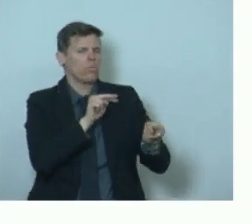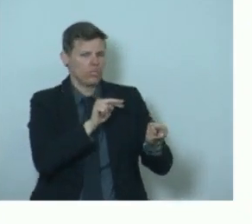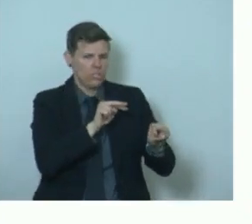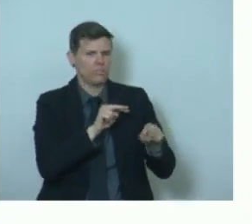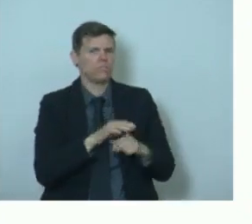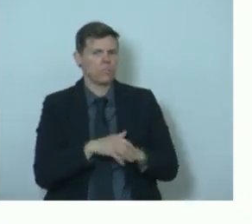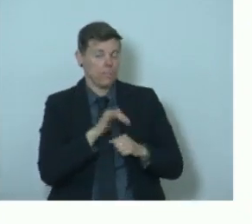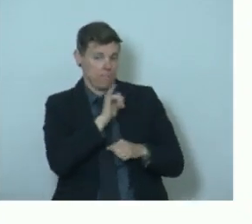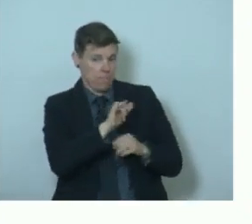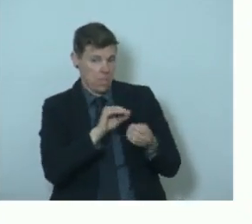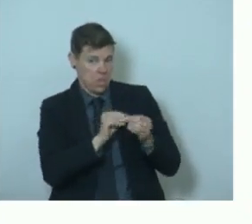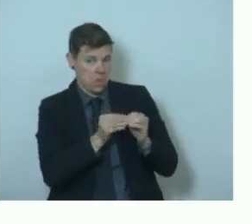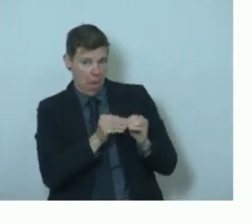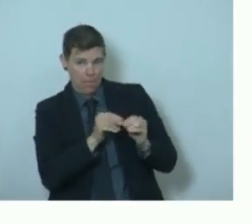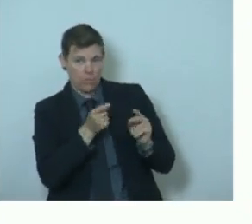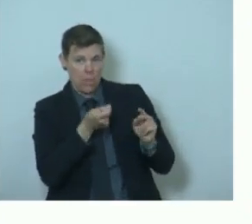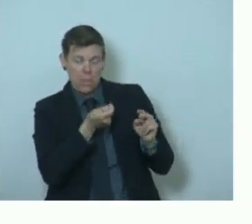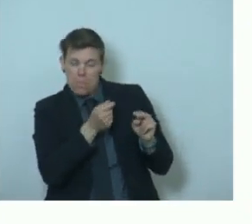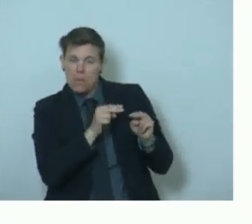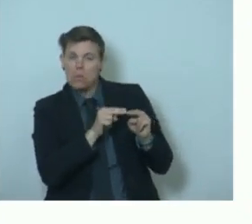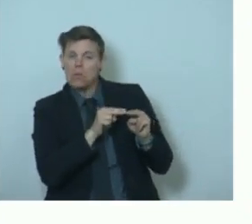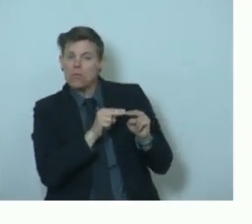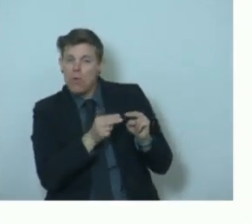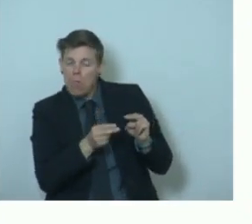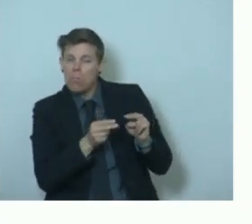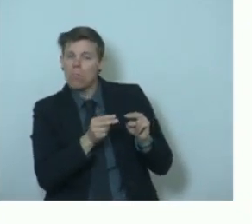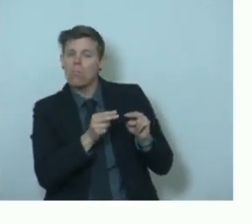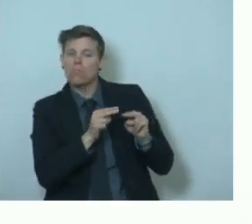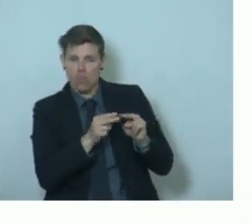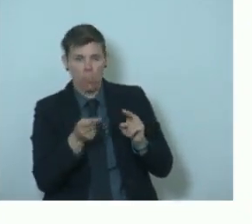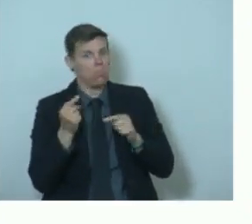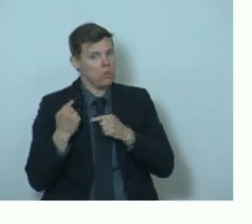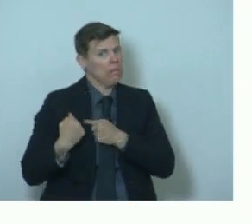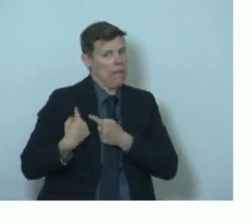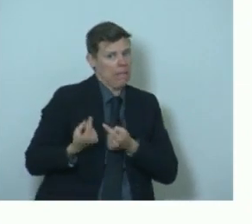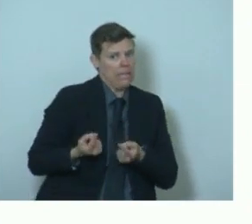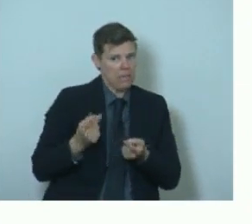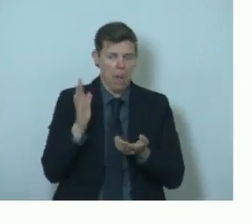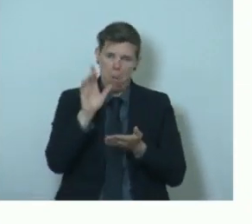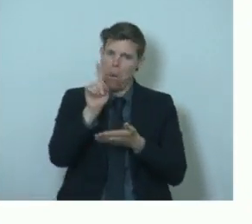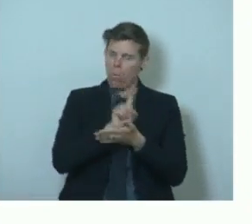I TOLD YOU WE ARE KEEPING A CLOSE EYE ON THAT LAST WEEK.